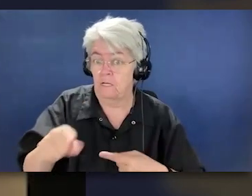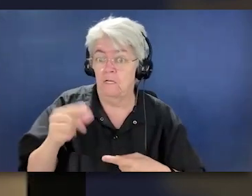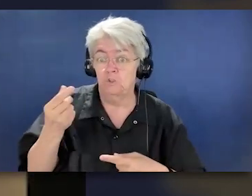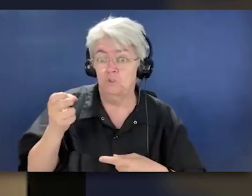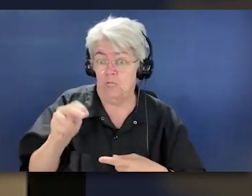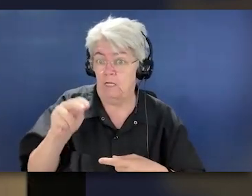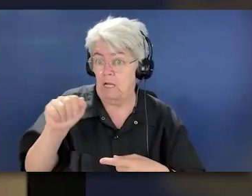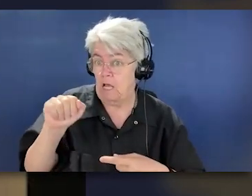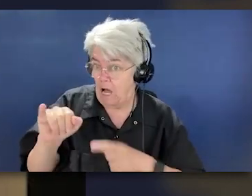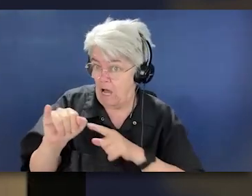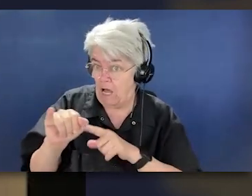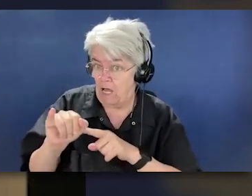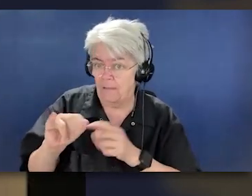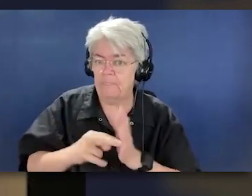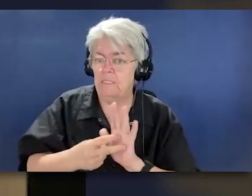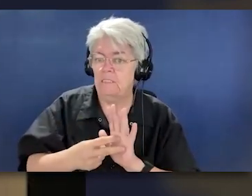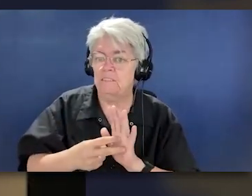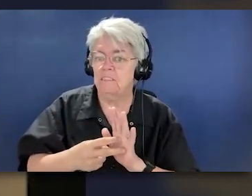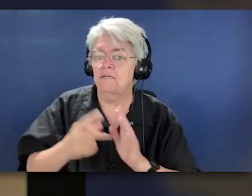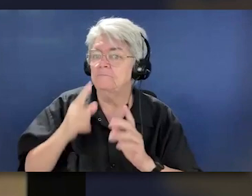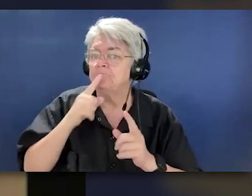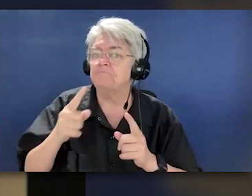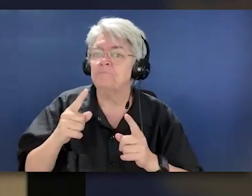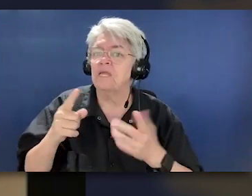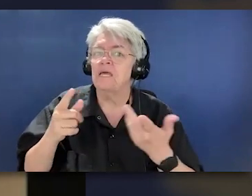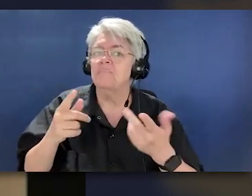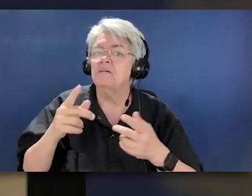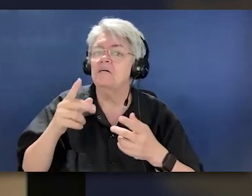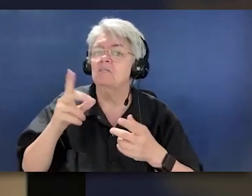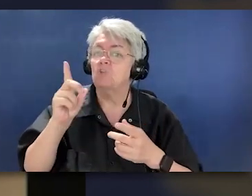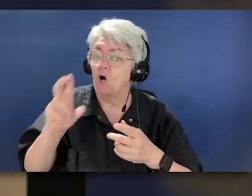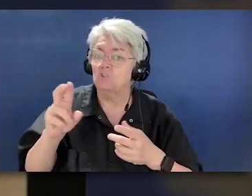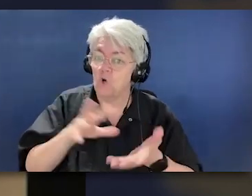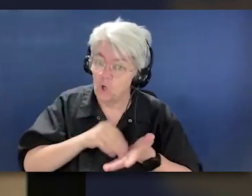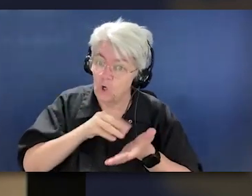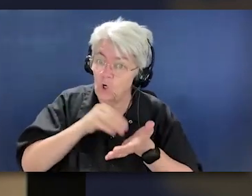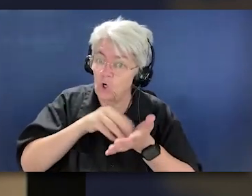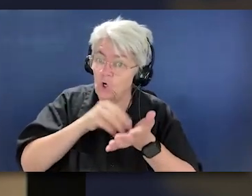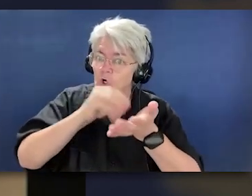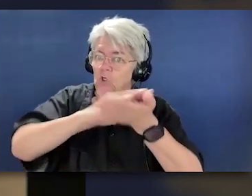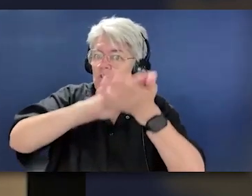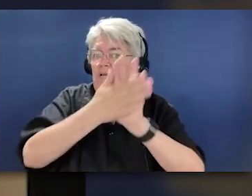where when you lose that important triangle of learning, that even our medical professionals